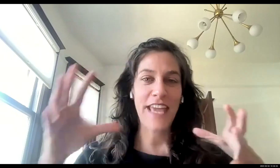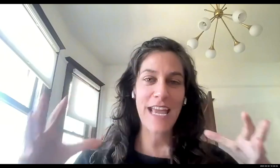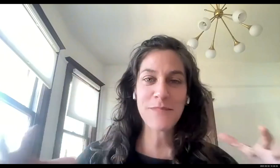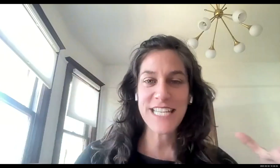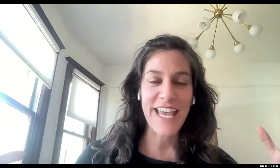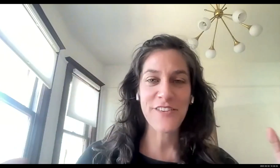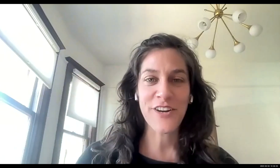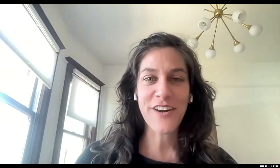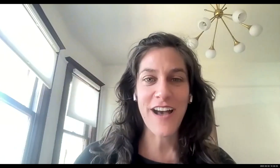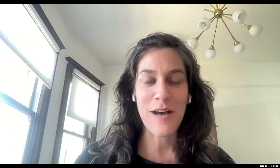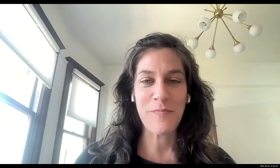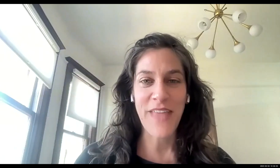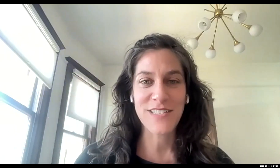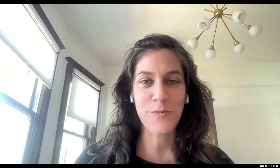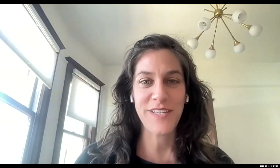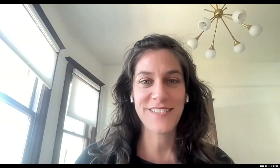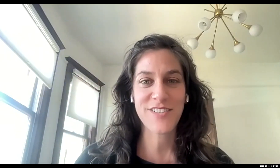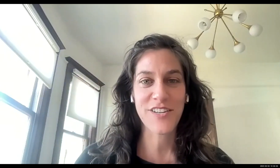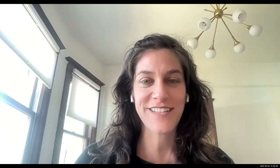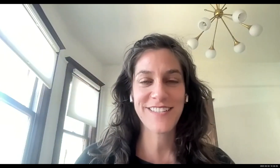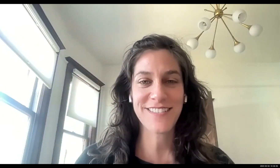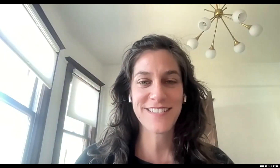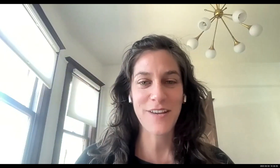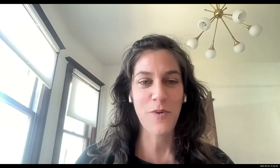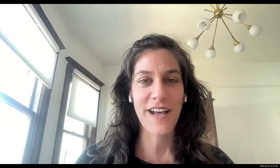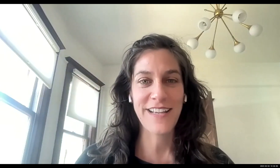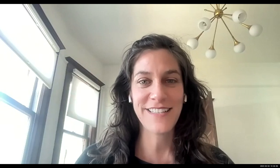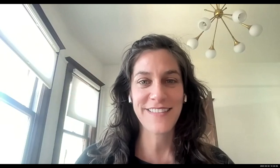kind of came together as we started statewide